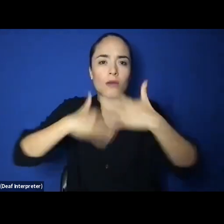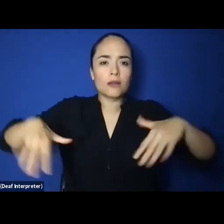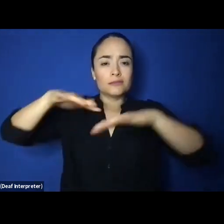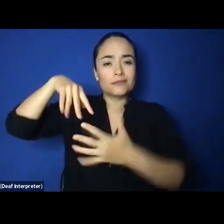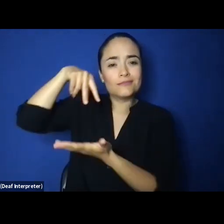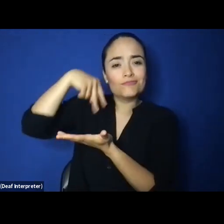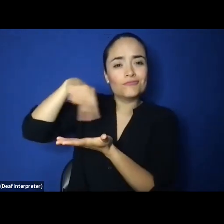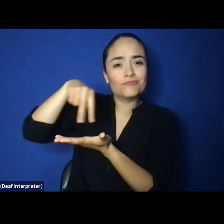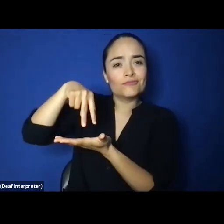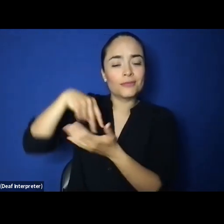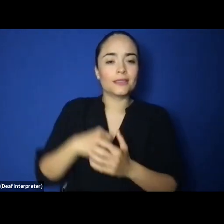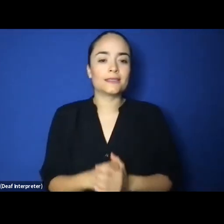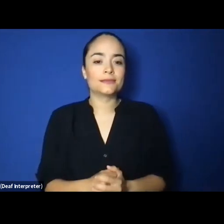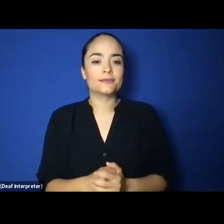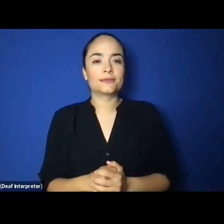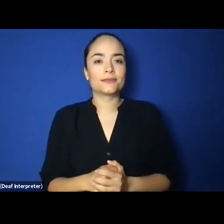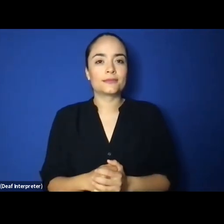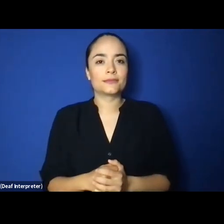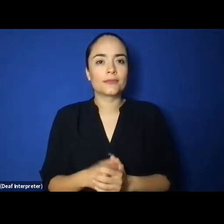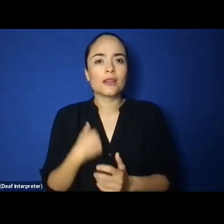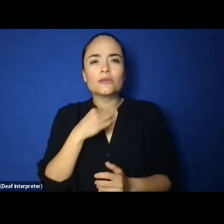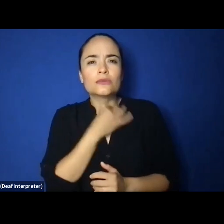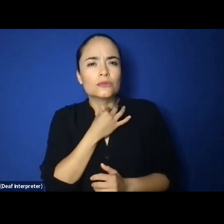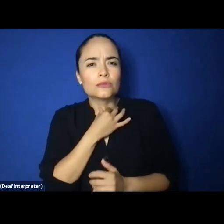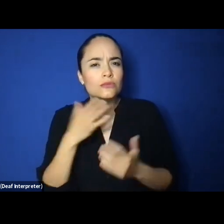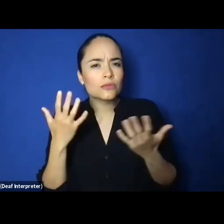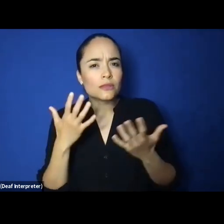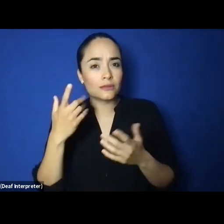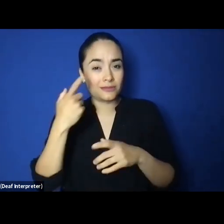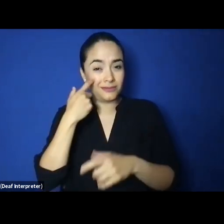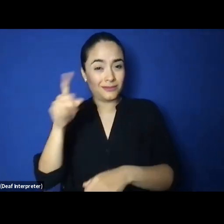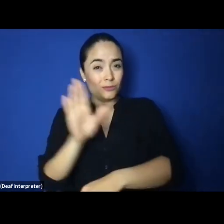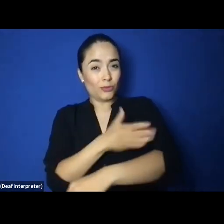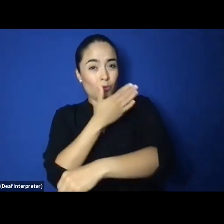for those that could hear the music, I'm wondering how many people liked that song that we had welcome